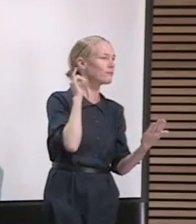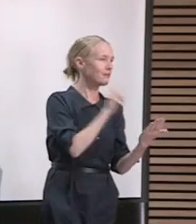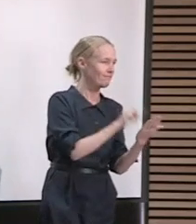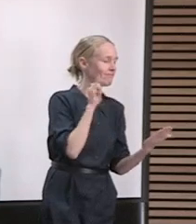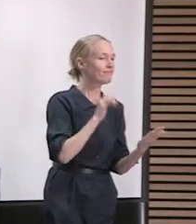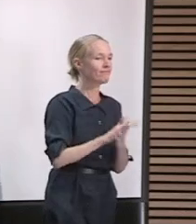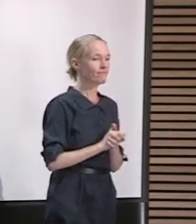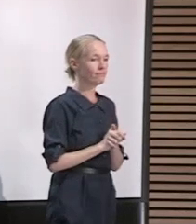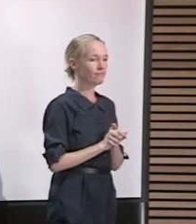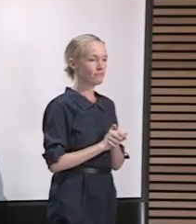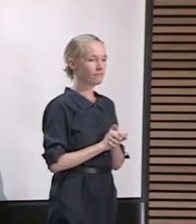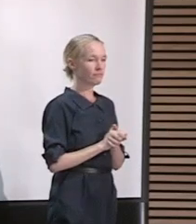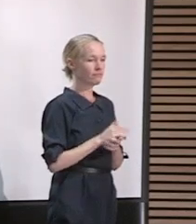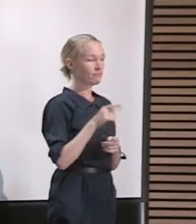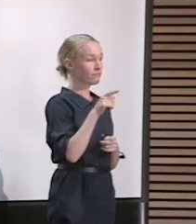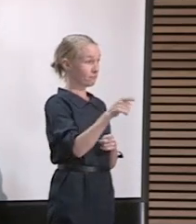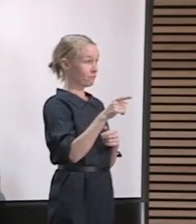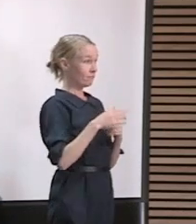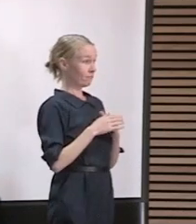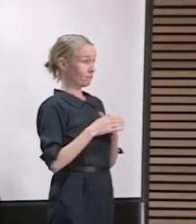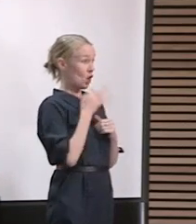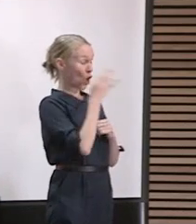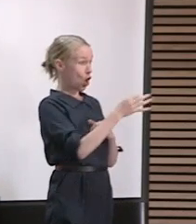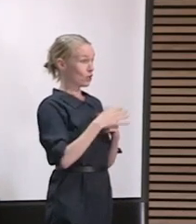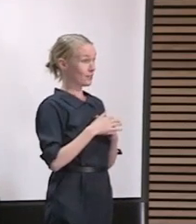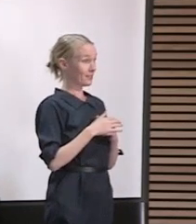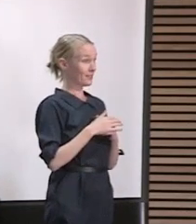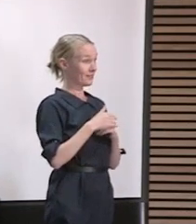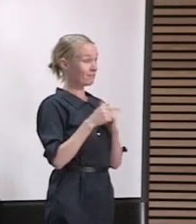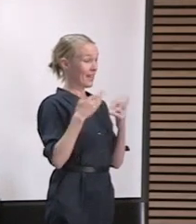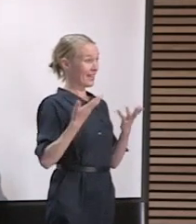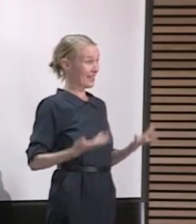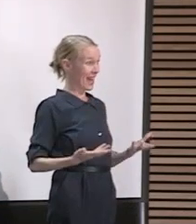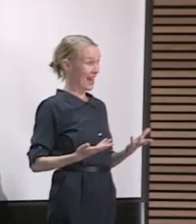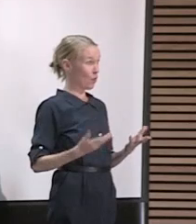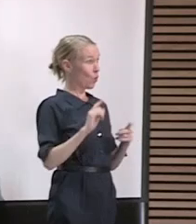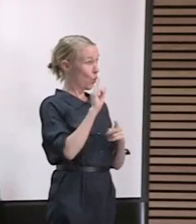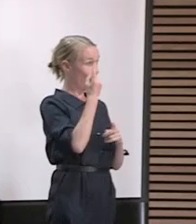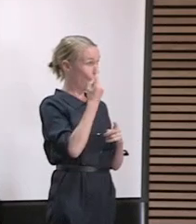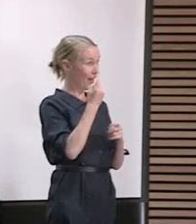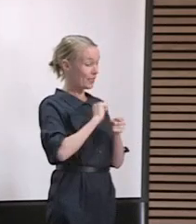The high percentage of Maori and Pacific islander in this cluster - what's the